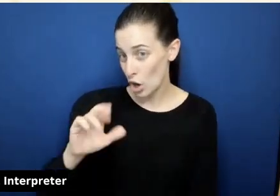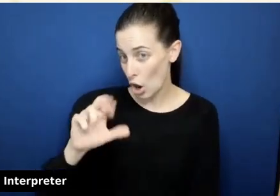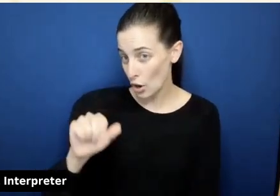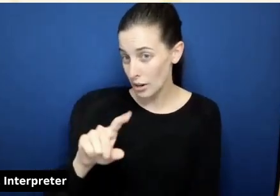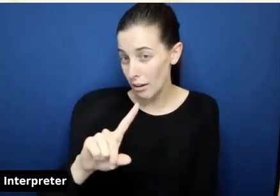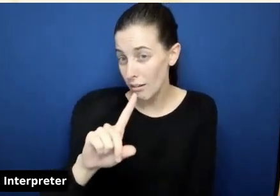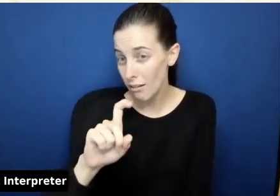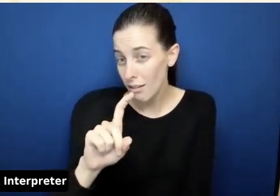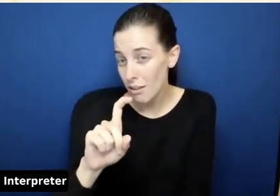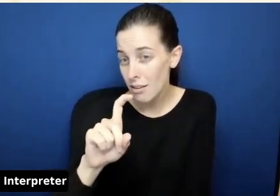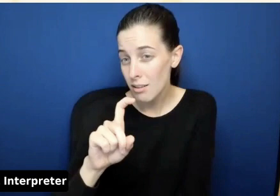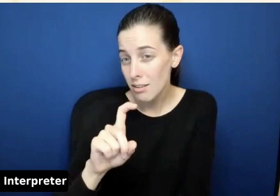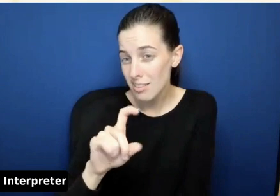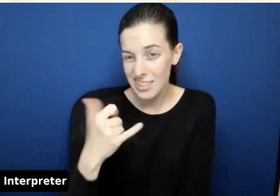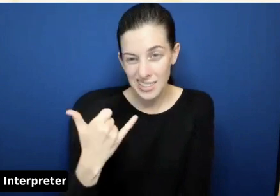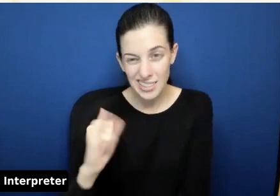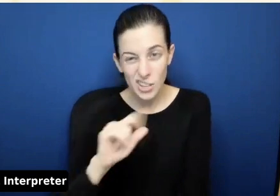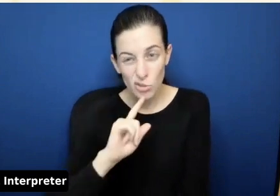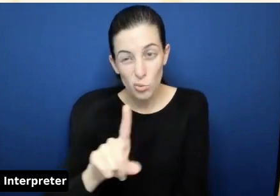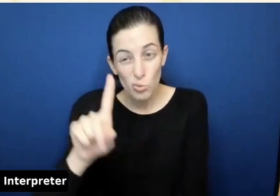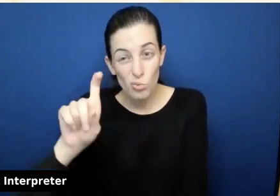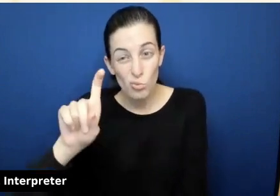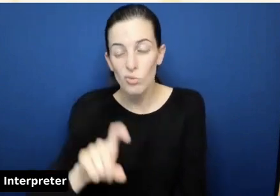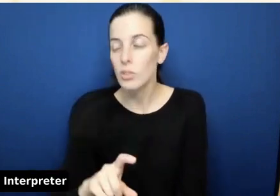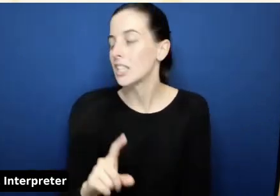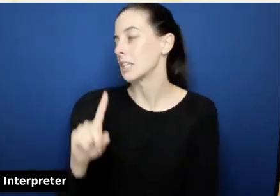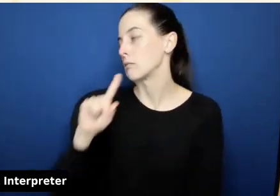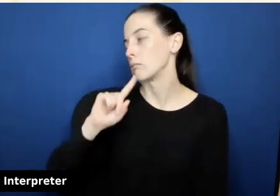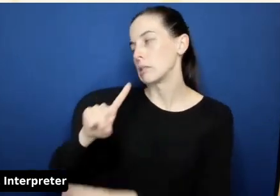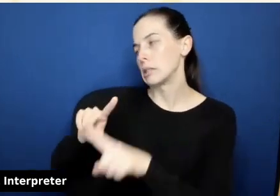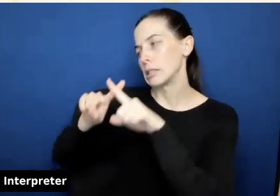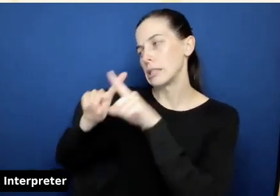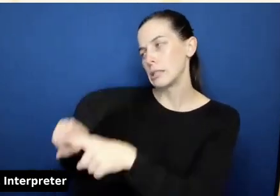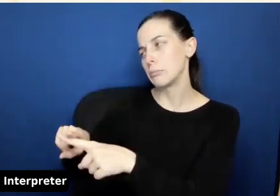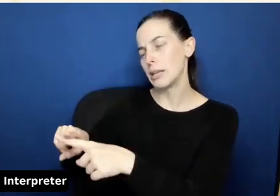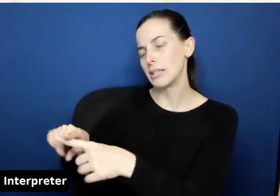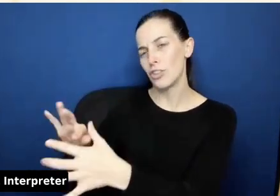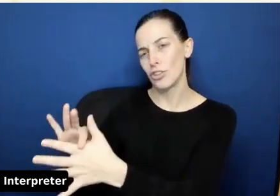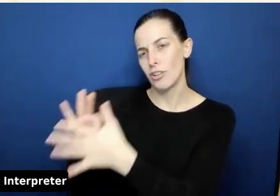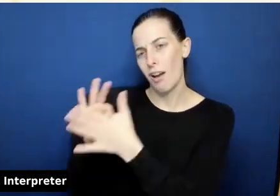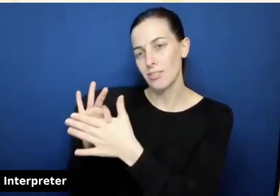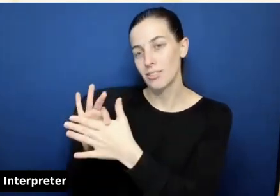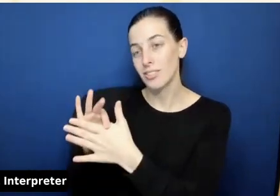Yeah, it depends on the context, actually, if you are not having dynamic components